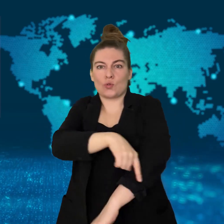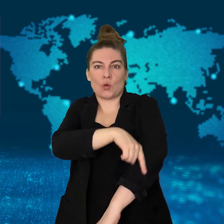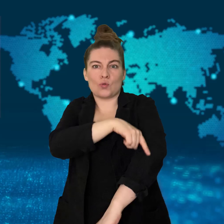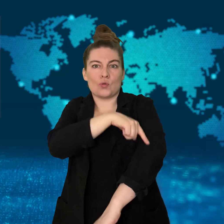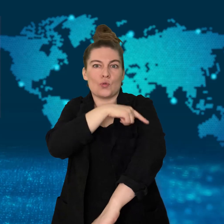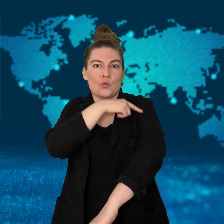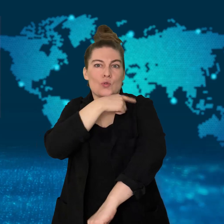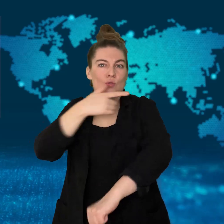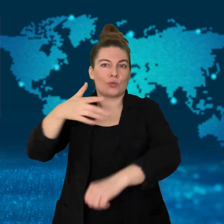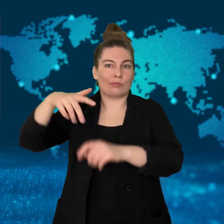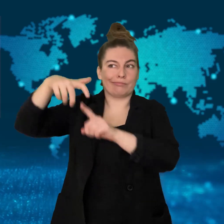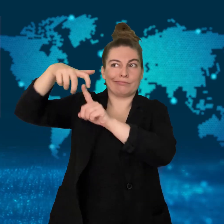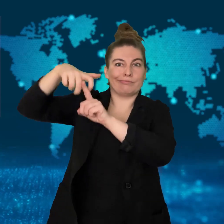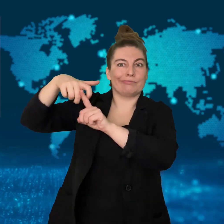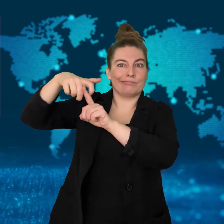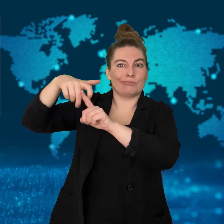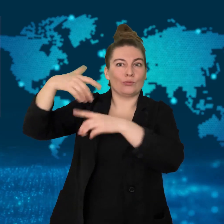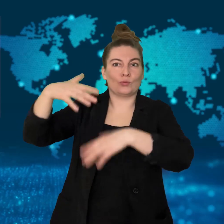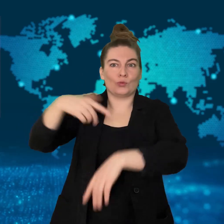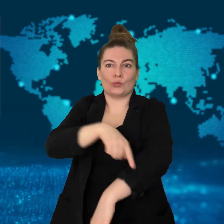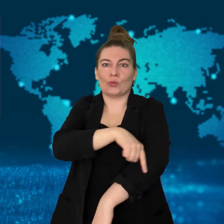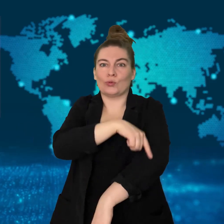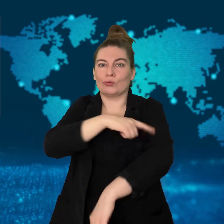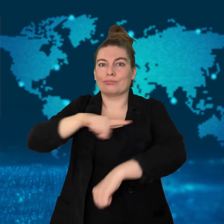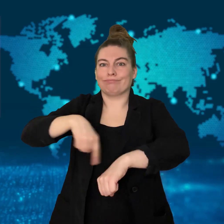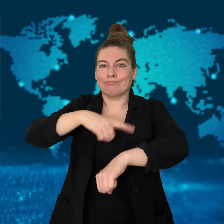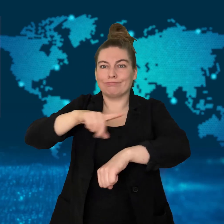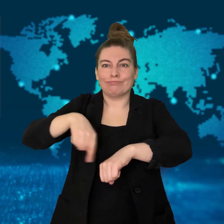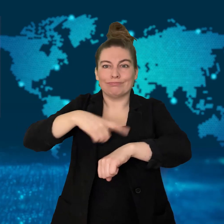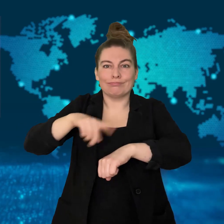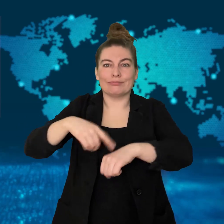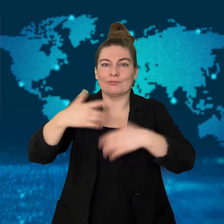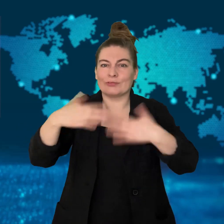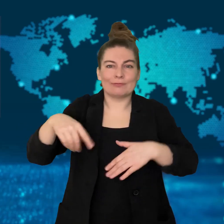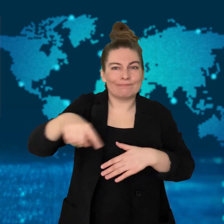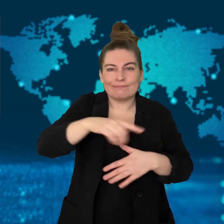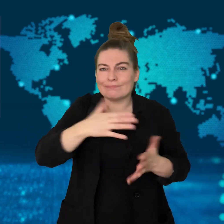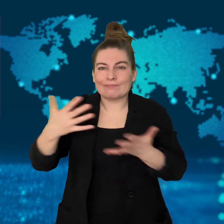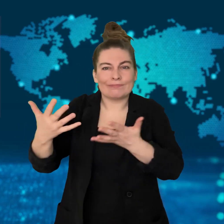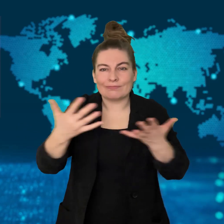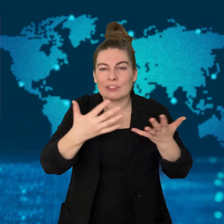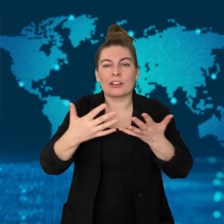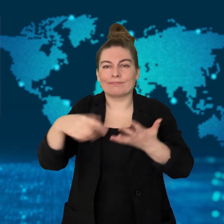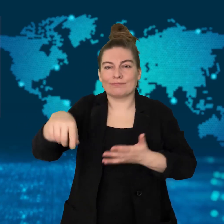They used an aerial ladder platform to